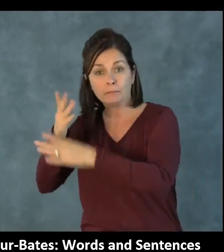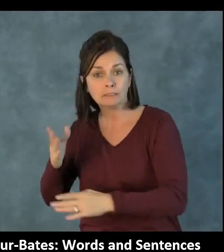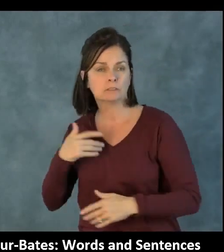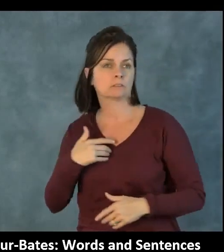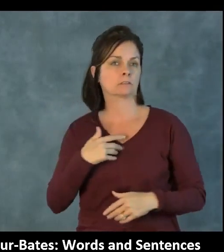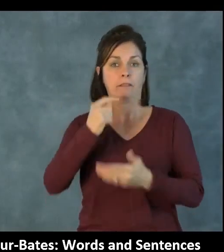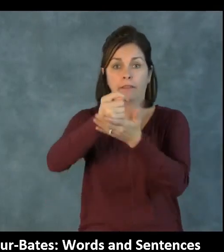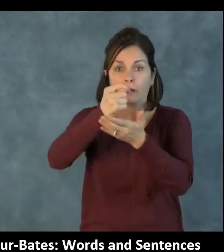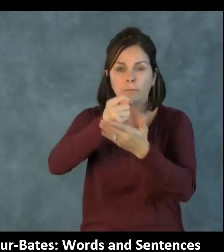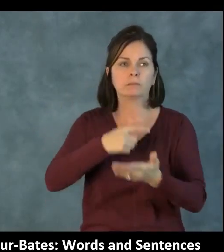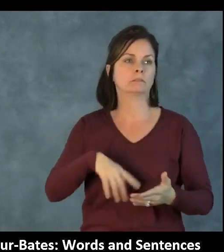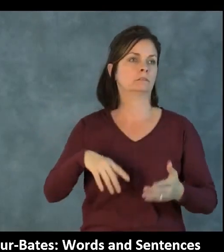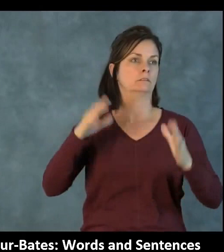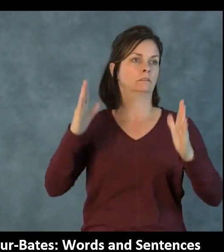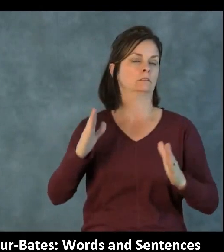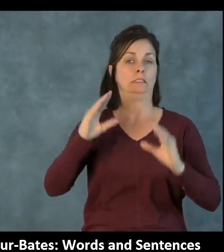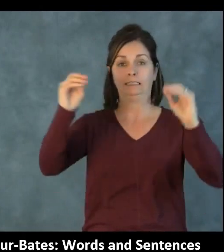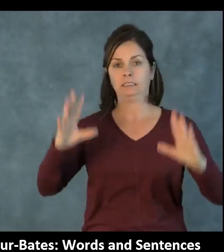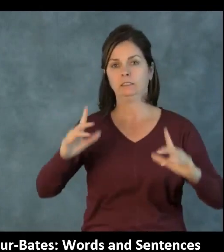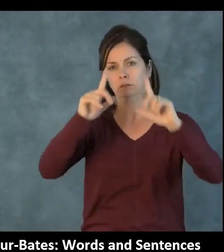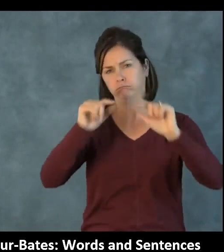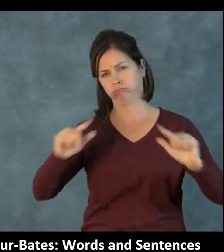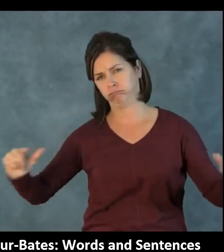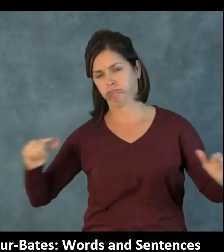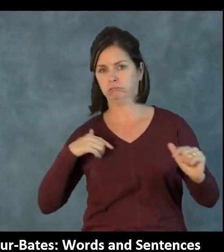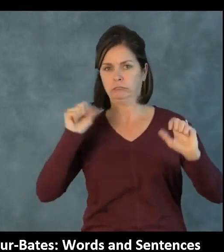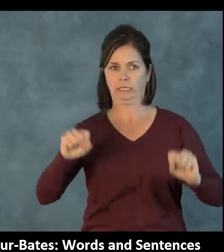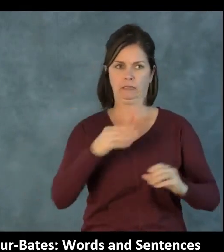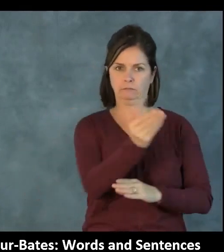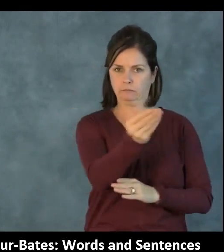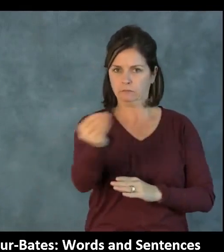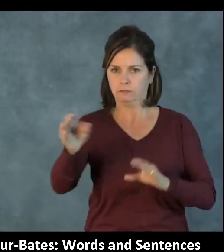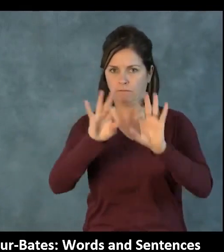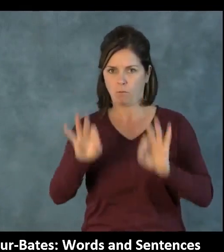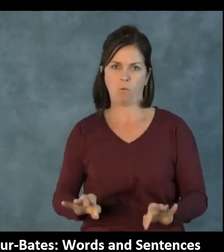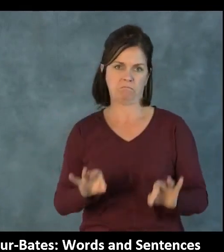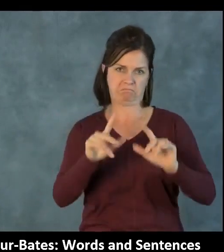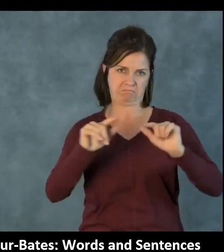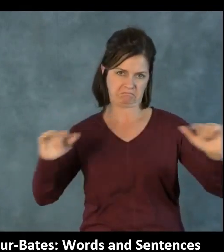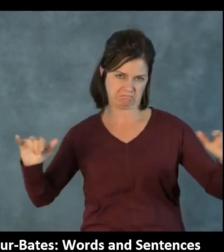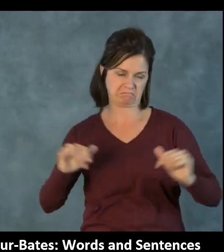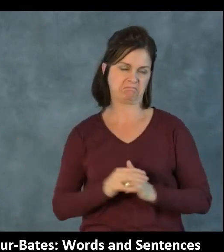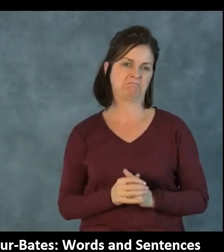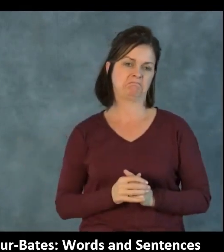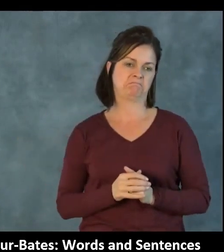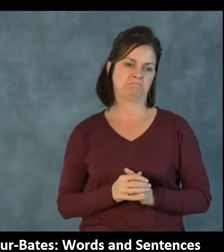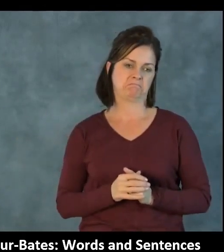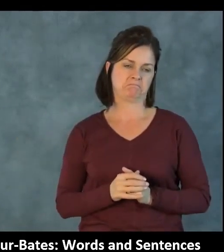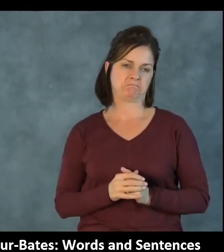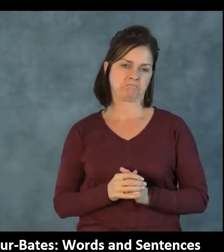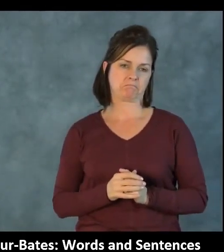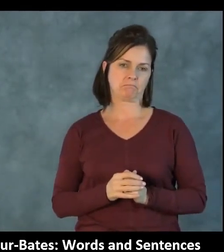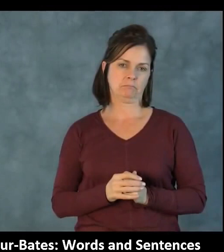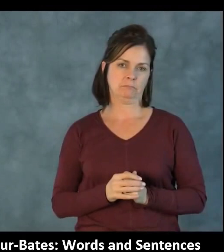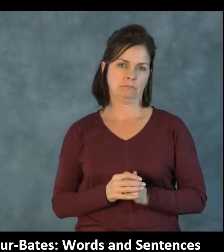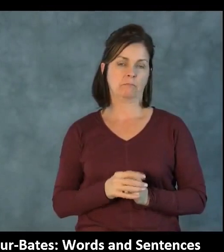give it to the babysitter, a therapist, a teacher, etc. The other thing is, you want to make sure,